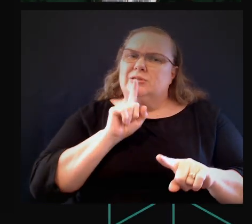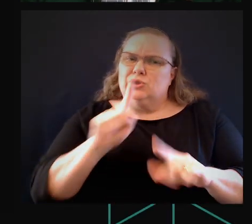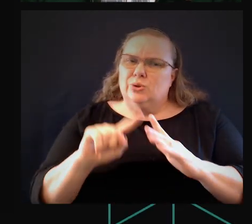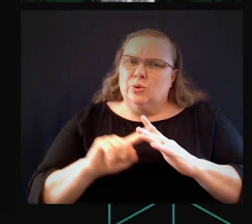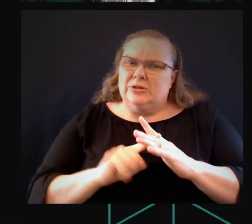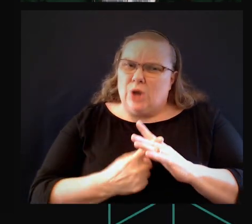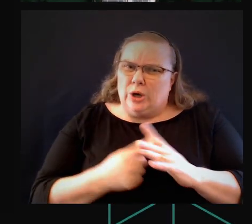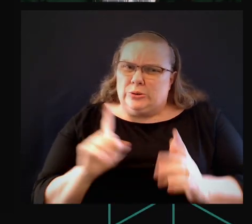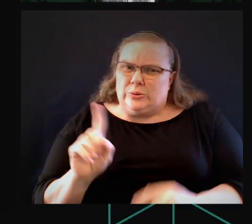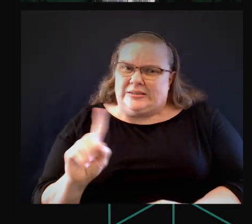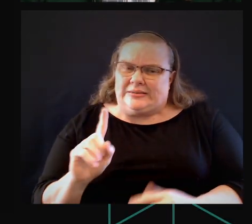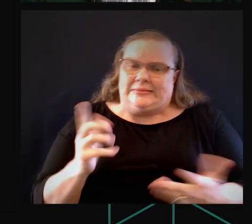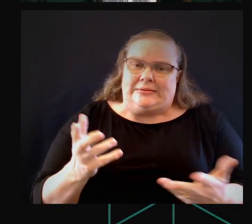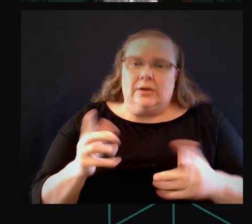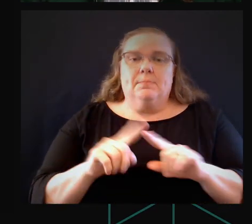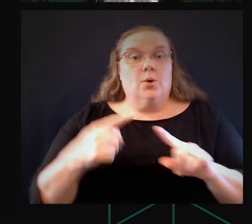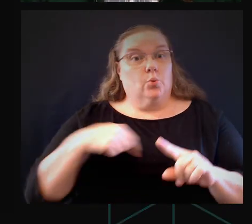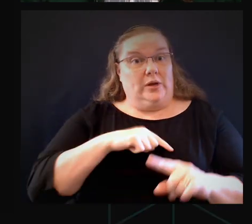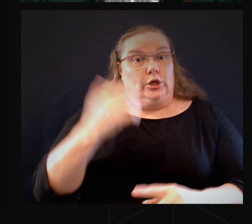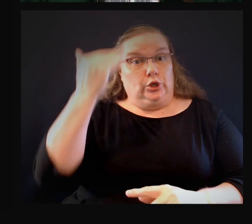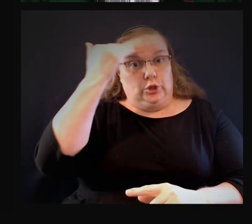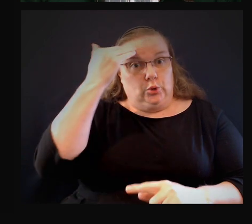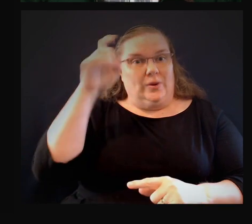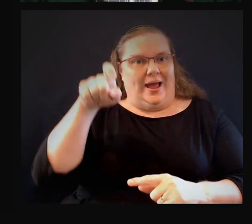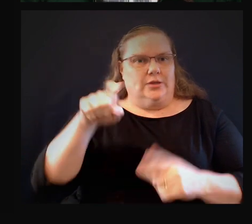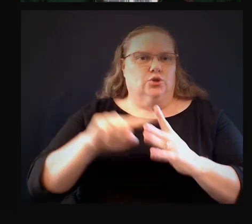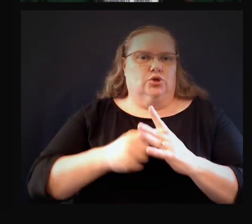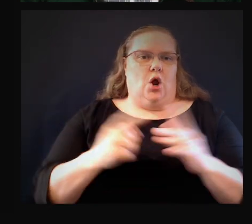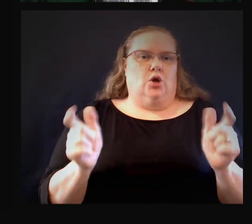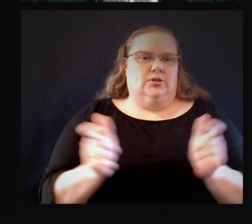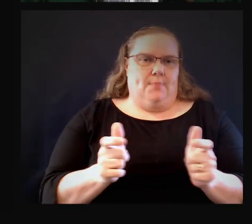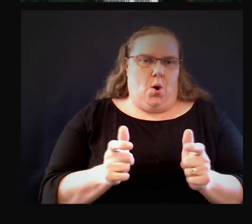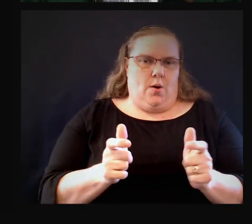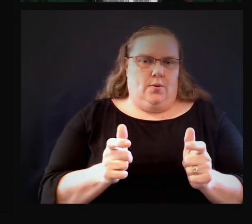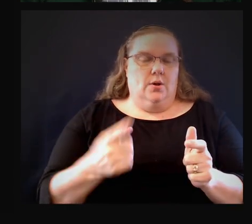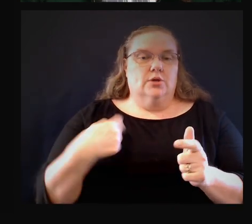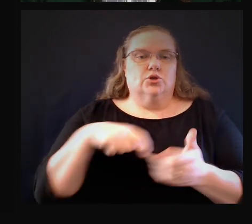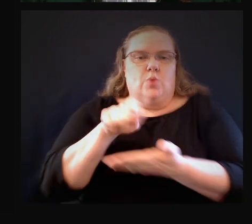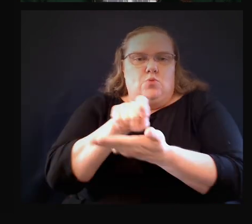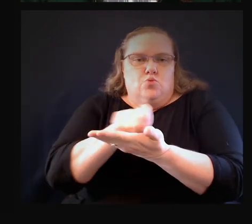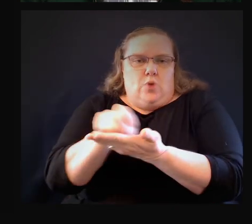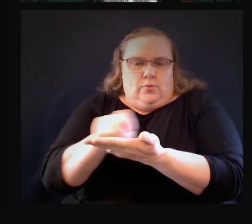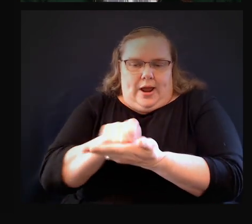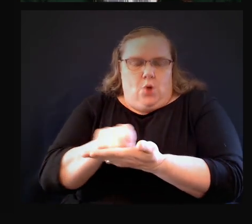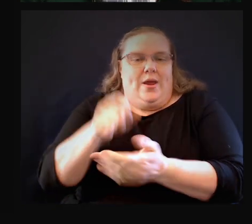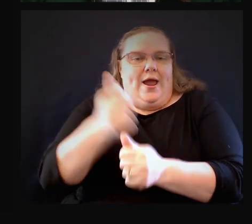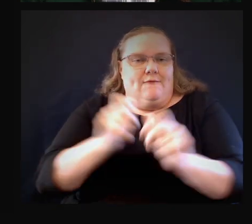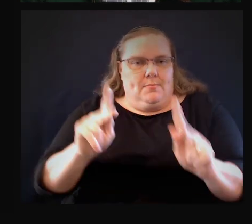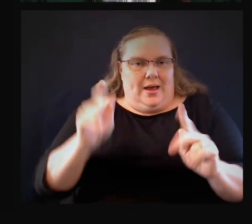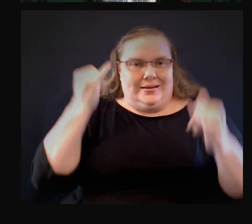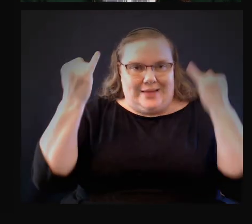We just knew we had to start small. We wrote down everyone's ideas and estimated the costs and benefit.